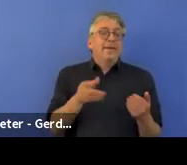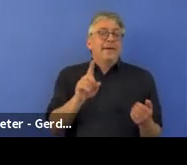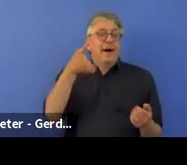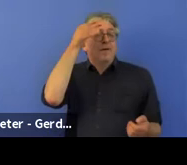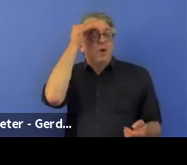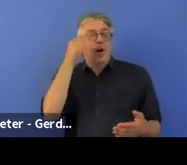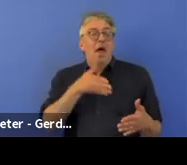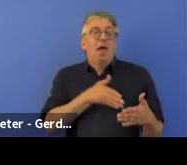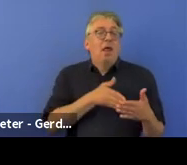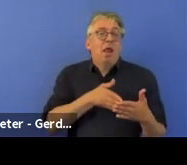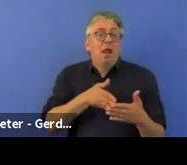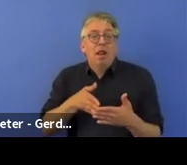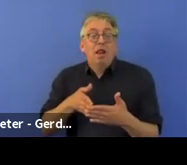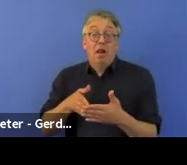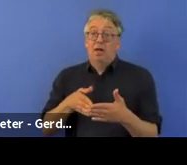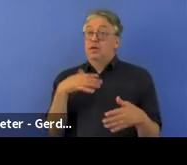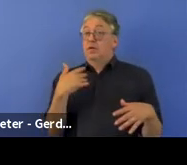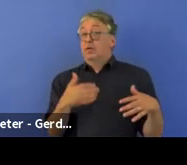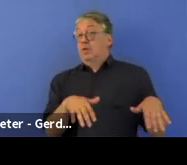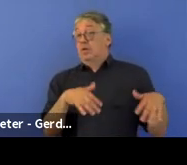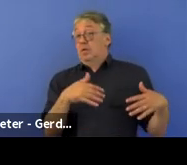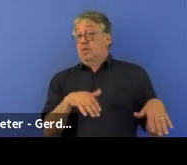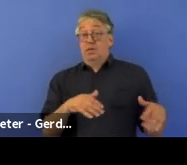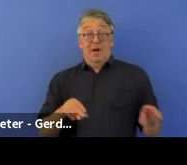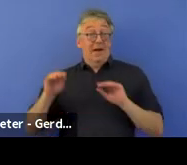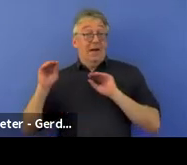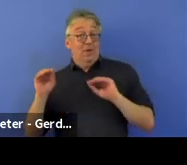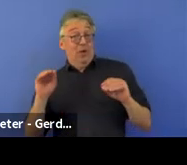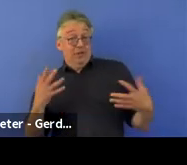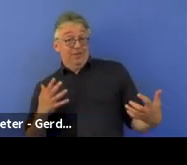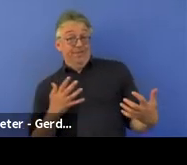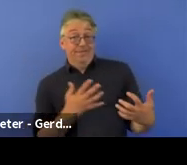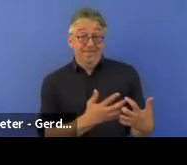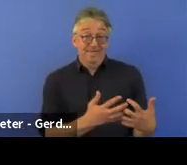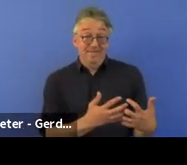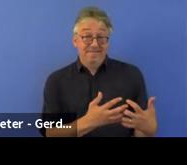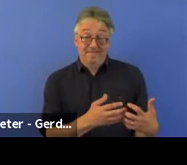education. Children with intellectual problems are much stressed because of